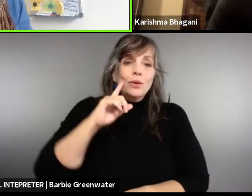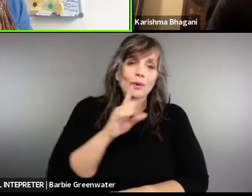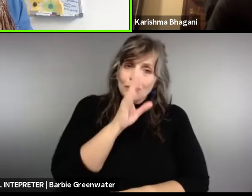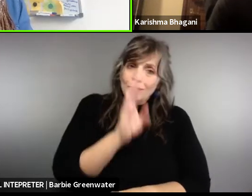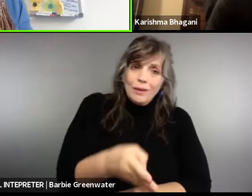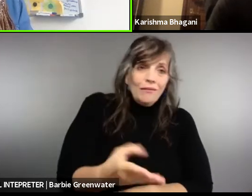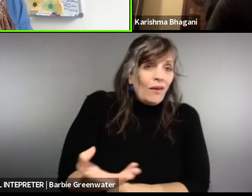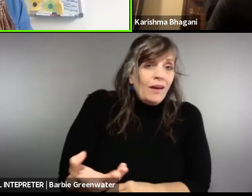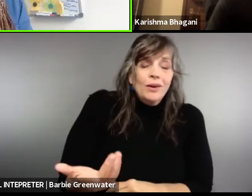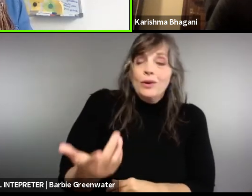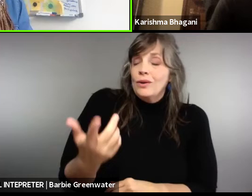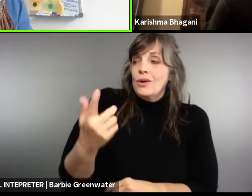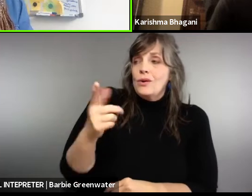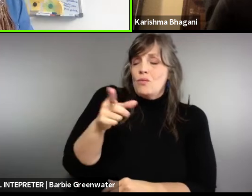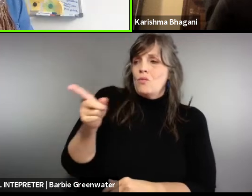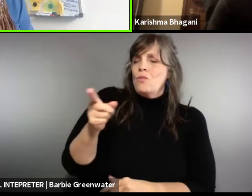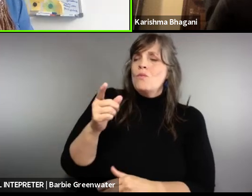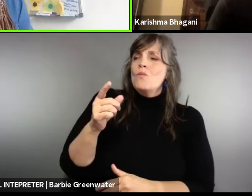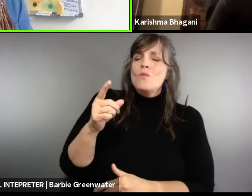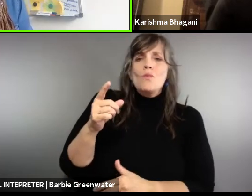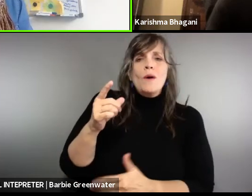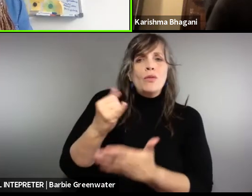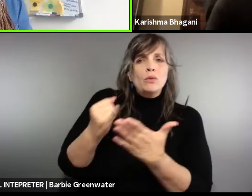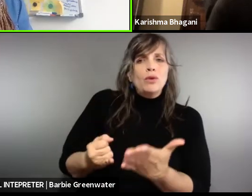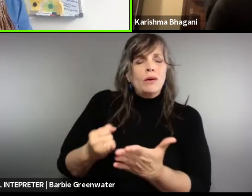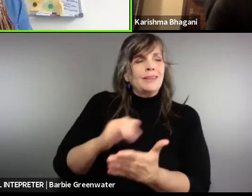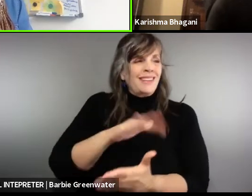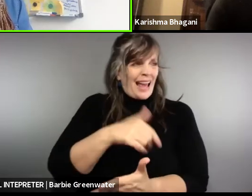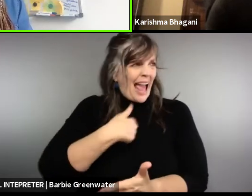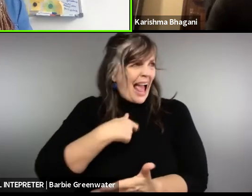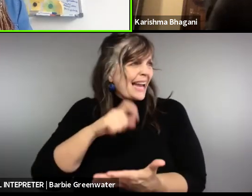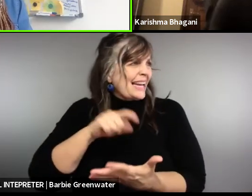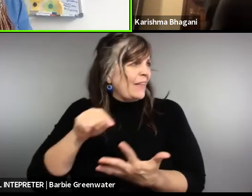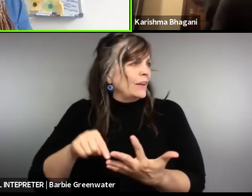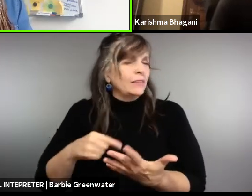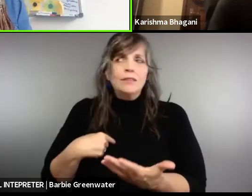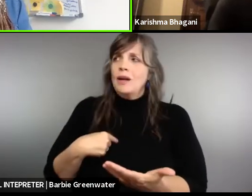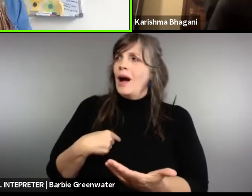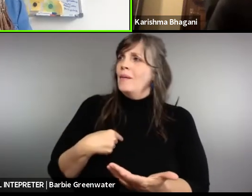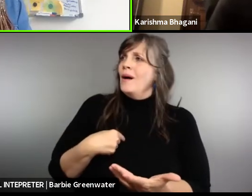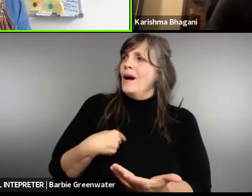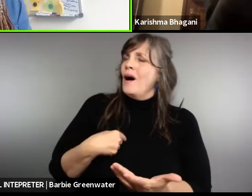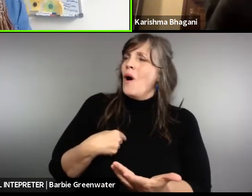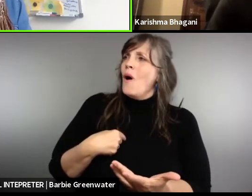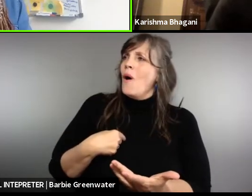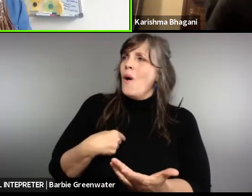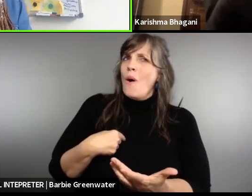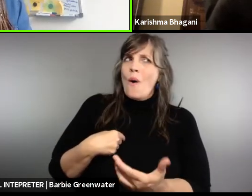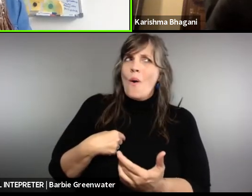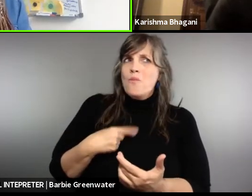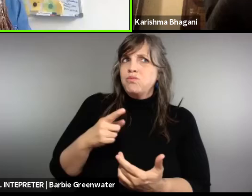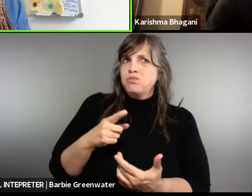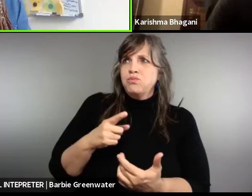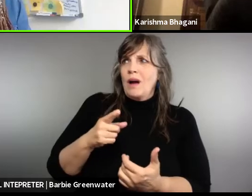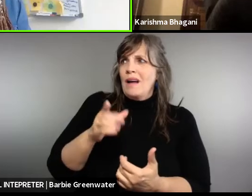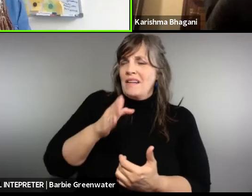tell me what they need. There's nothing on the continent that I haven't heard in England before or in other parts of the world,